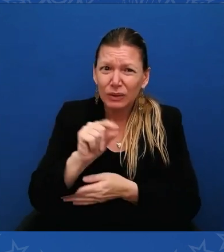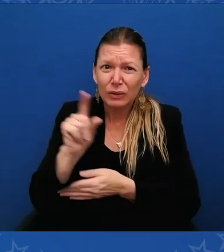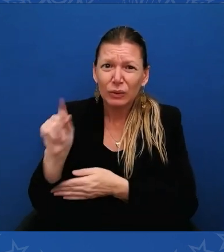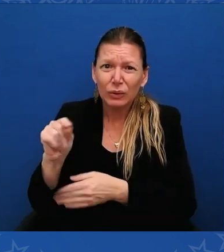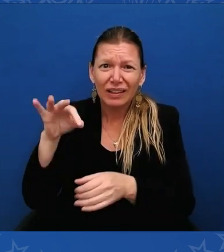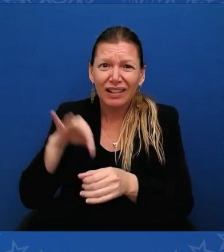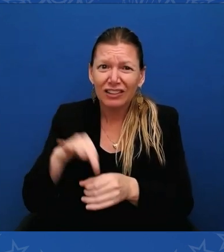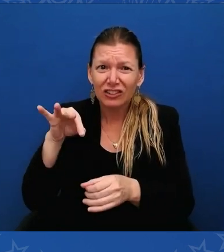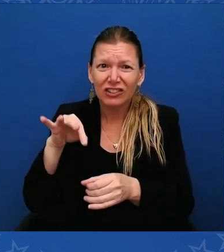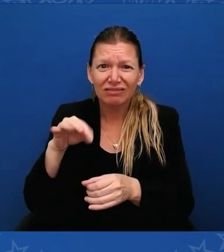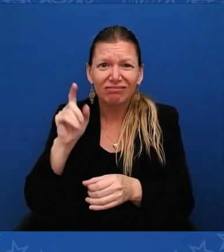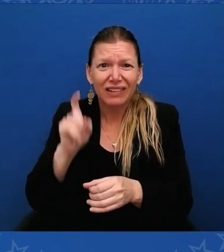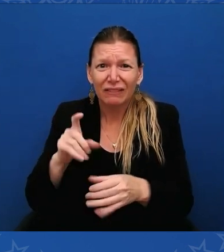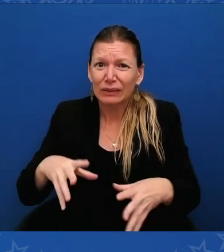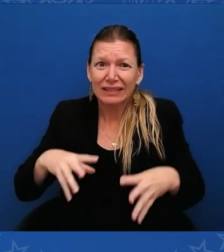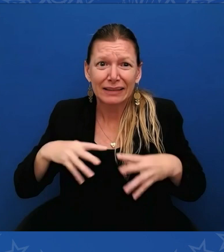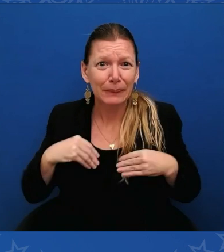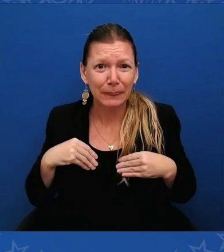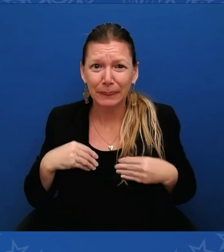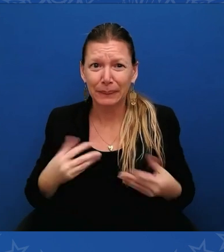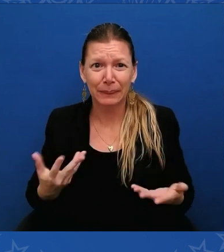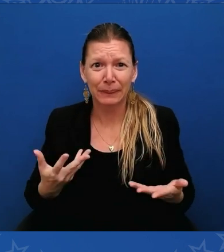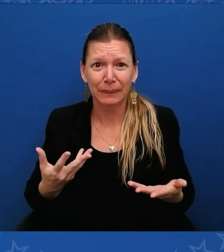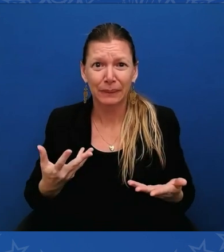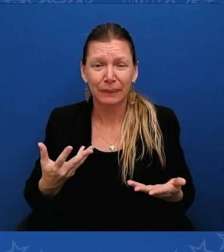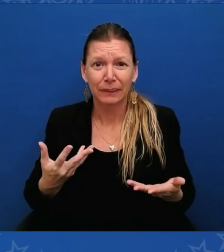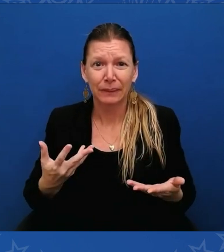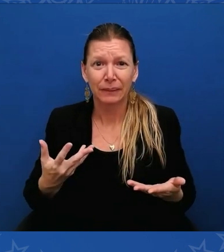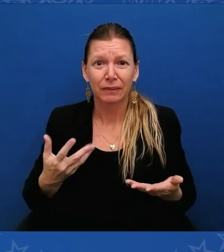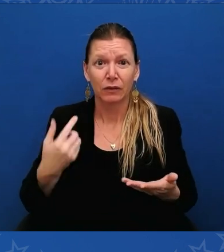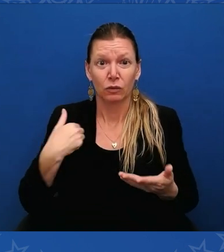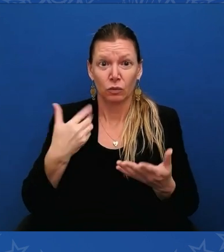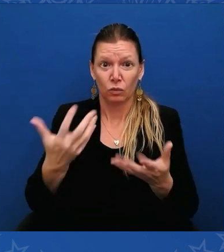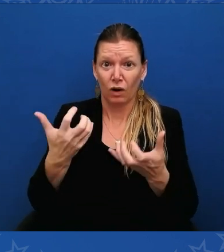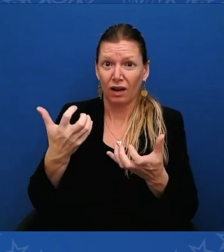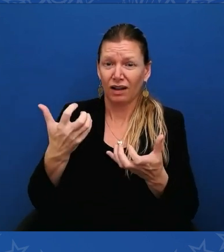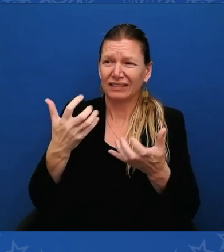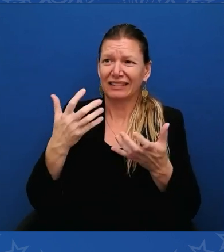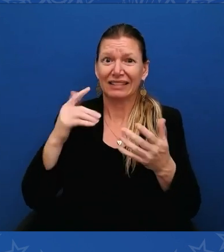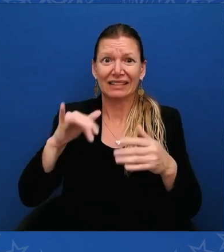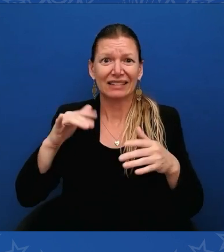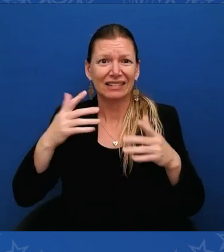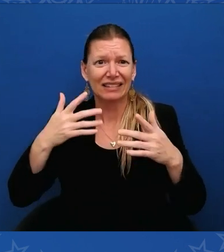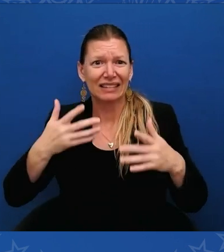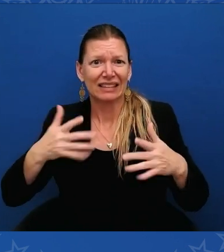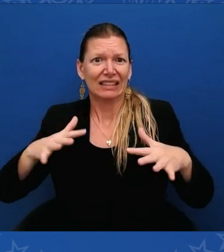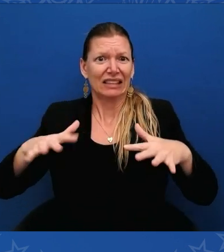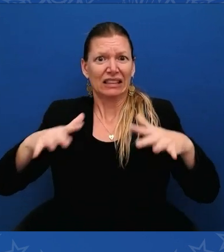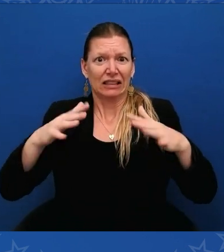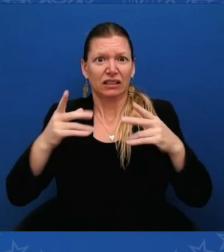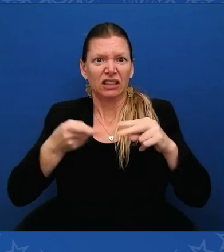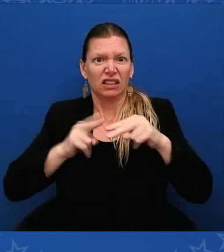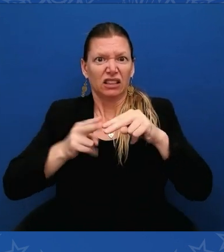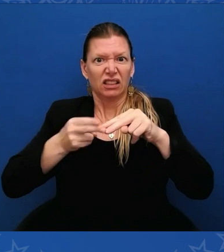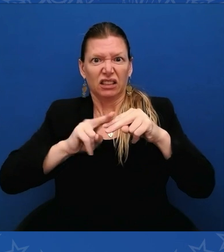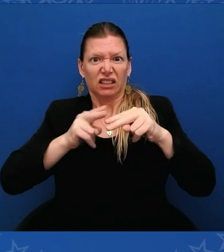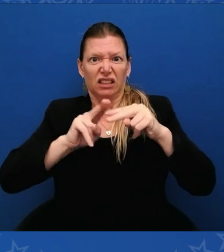you got to stop saying immigrants are poisoning the blood of America. They are the blood of America. They are the blood of America.